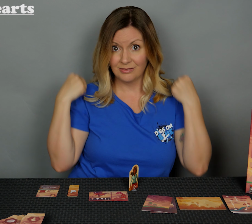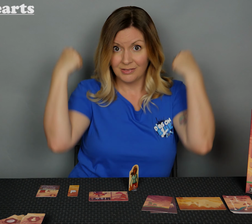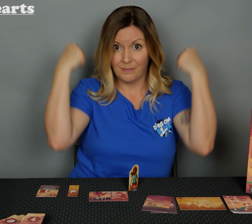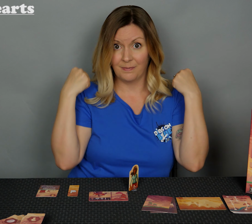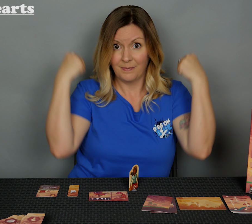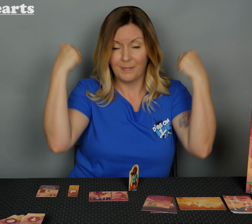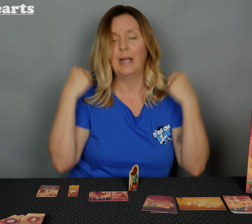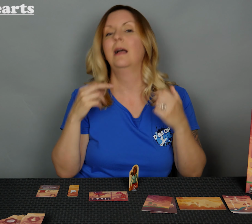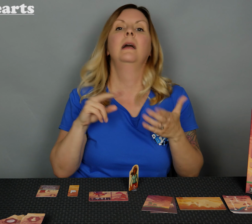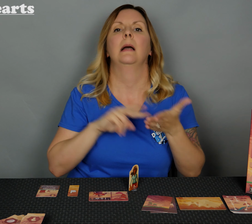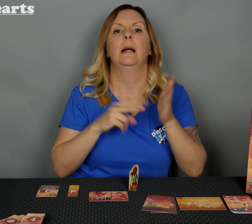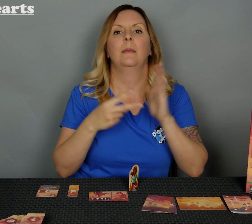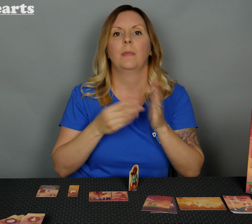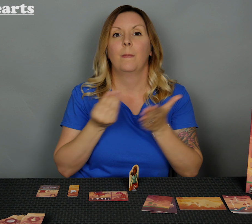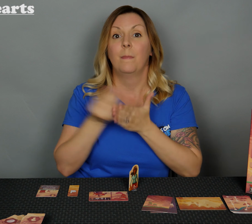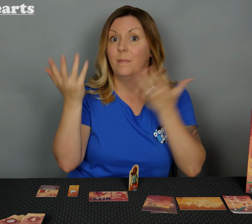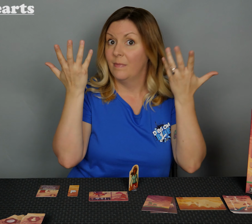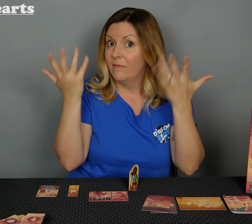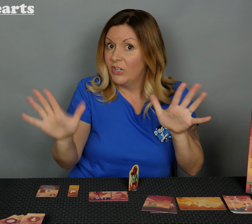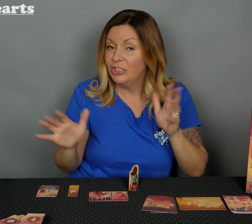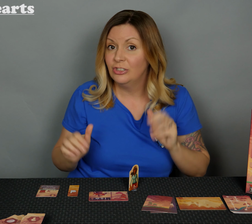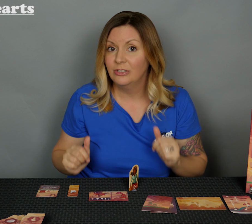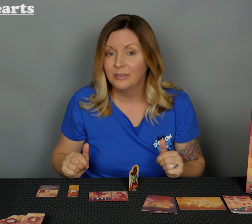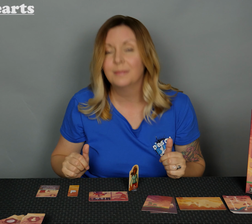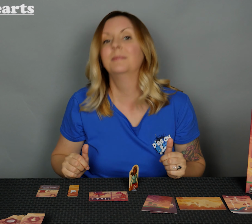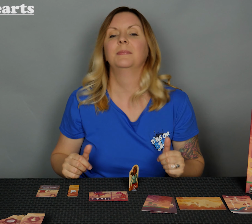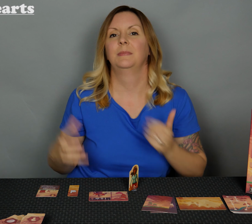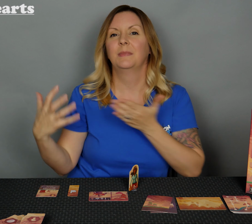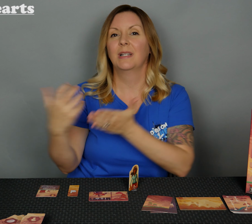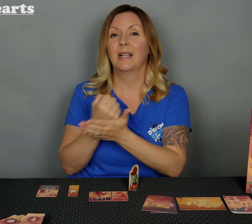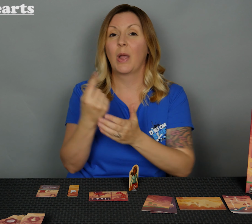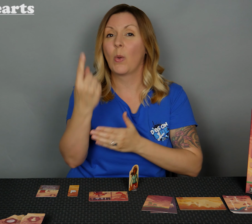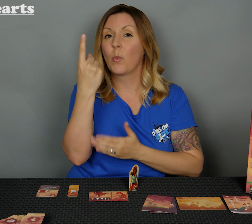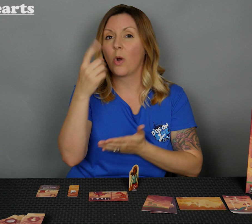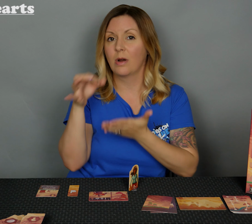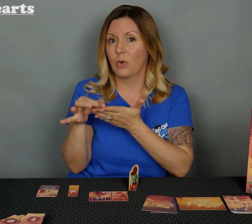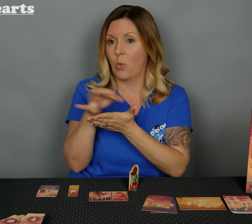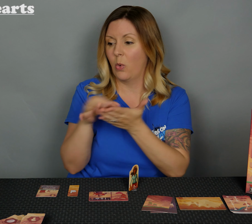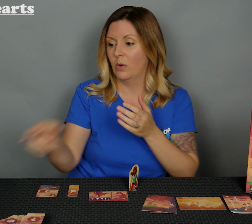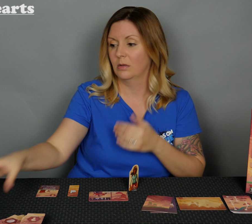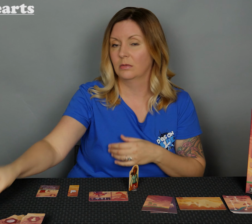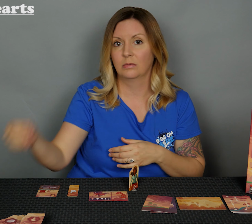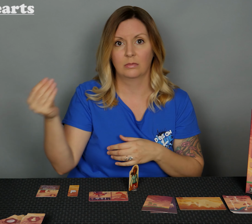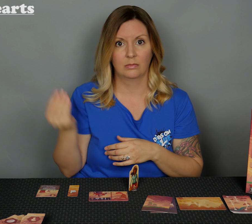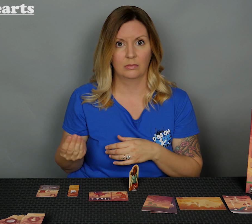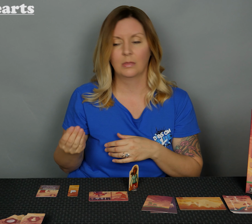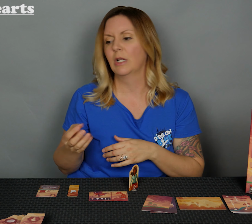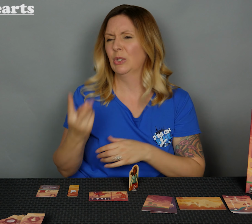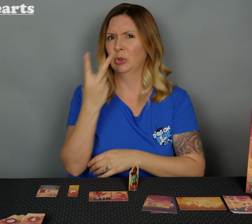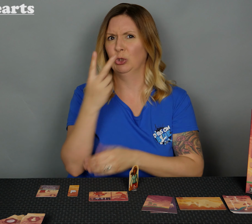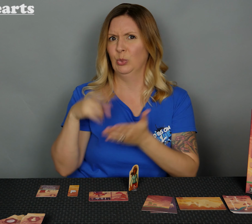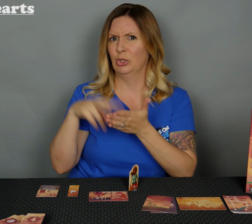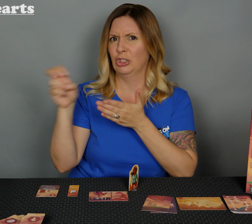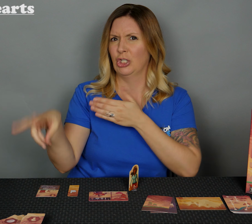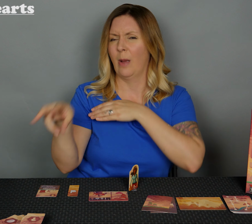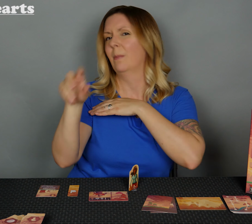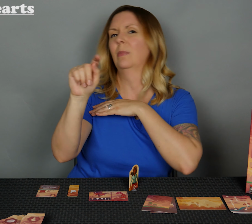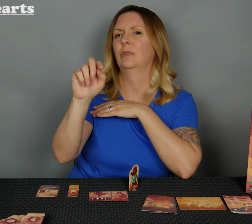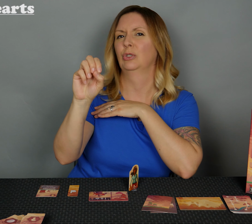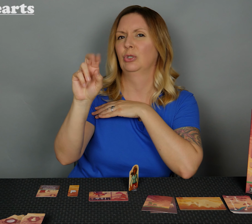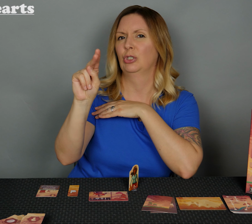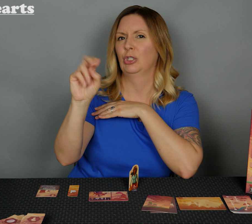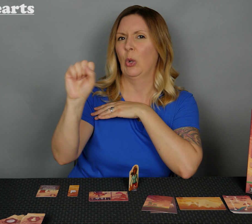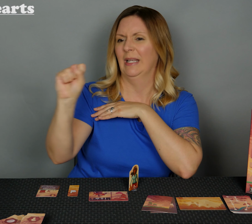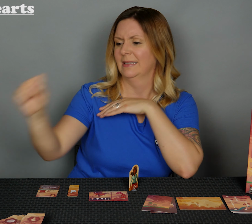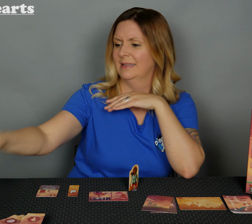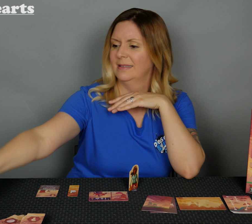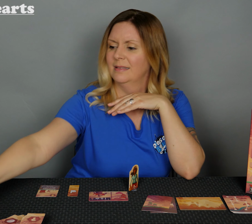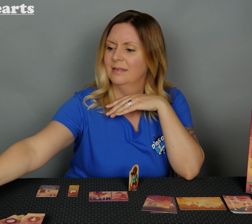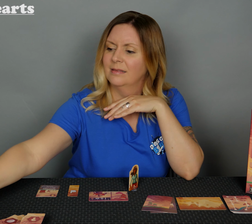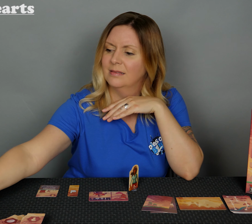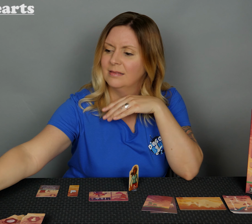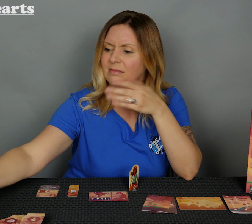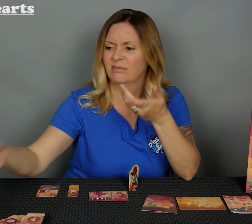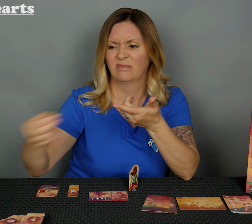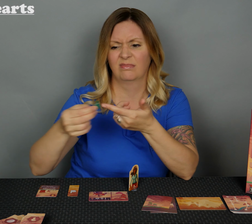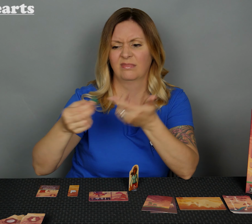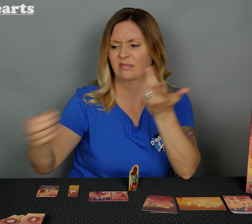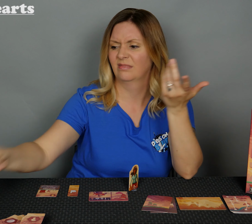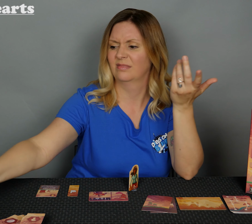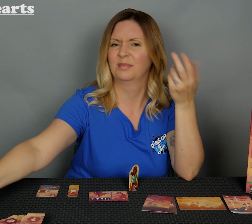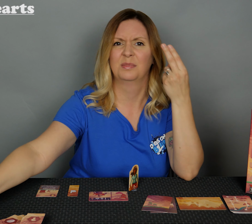In this example, buying the gym means you earn 1 coin and 2 jump tokens.